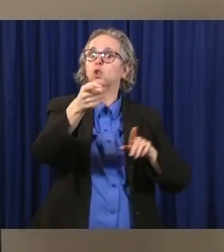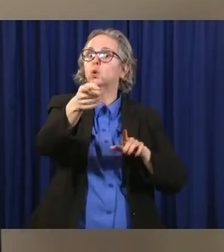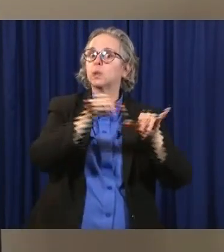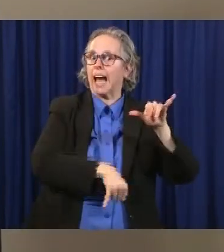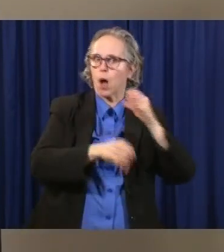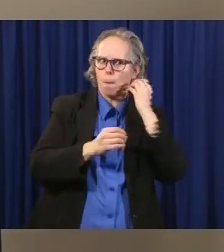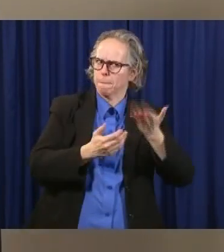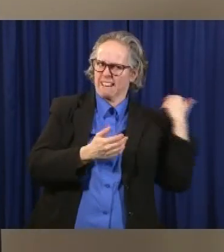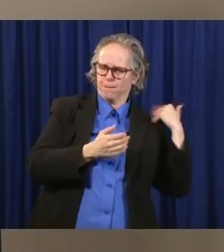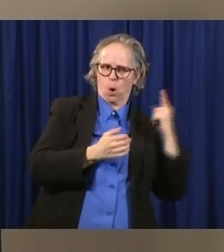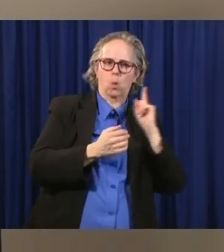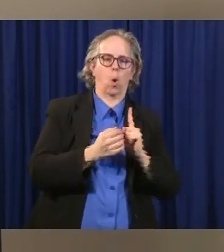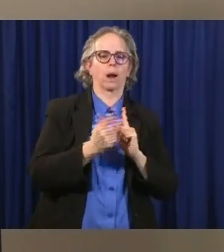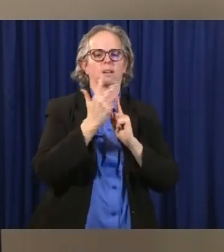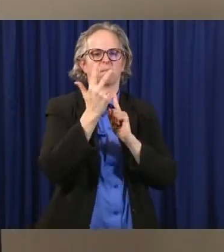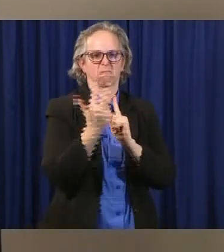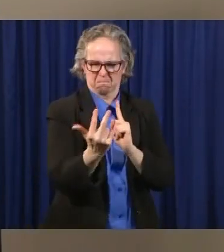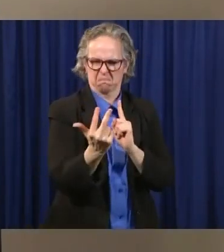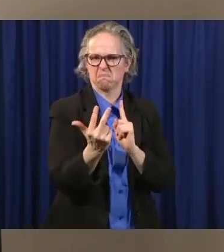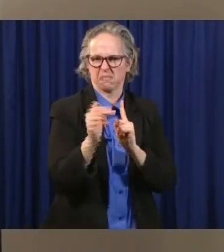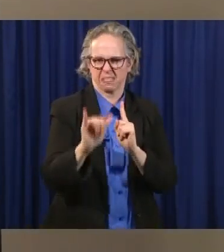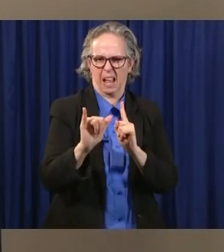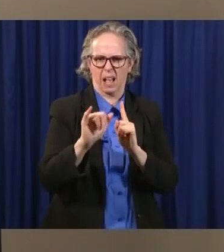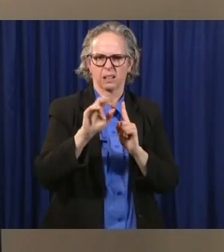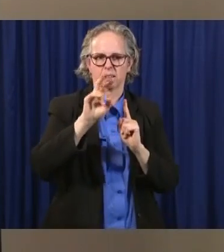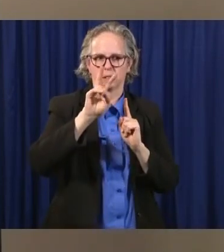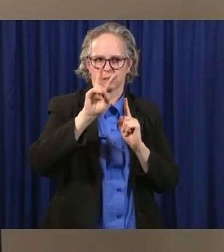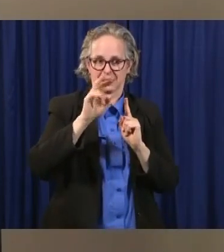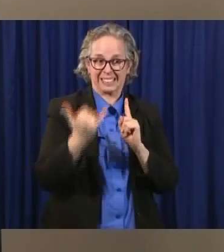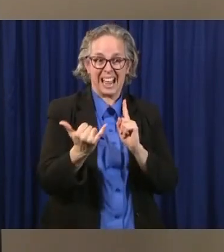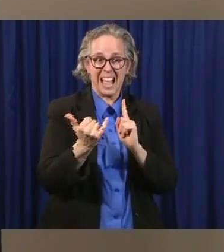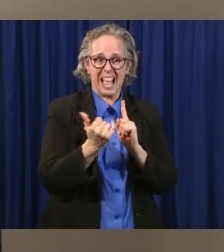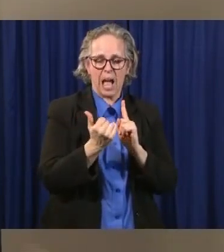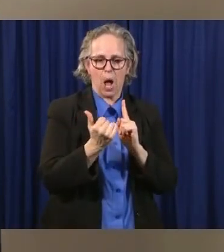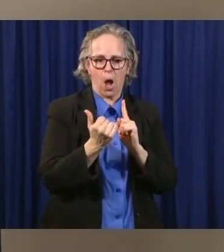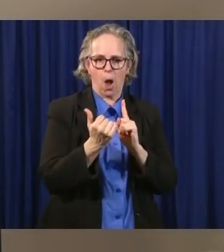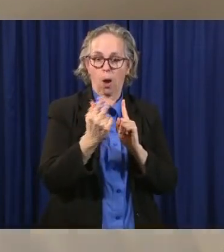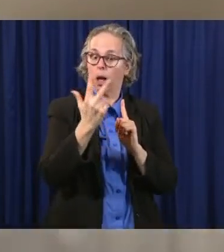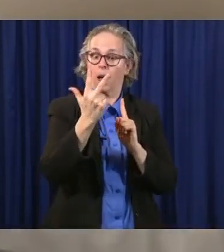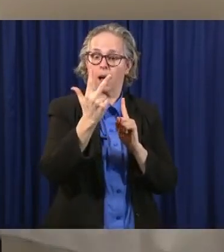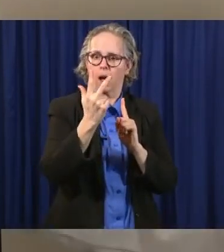OHIO BEFORE YOU TOOK THE STEPS YOU DID, WE WERE SPREADING TO 2.3 PEOPLE.